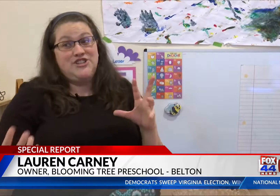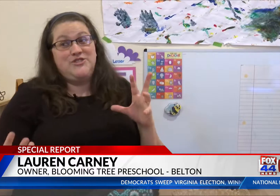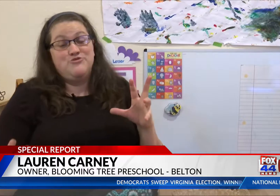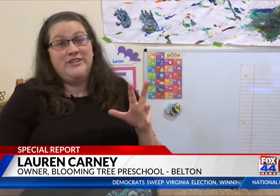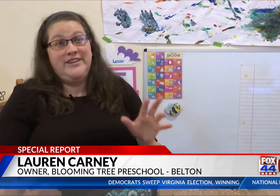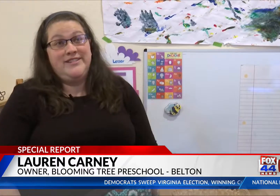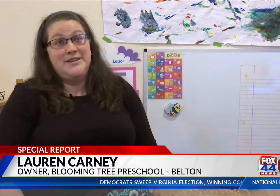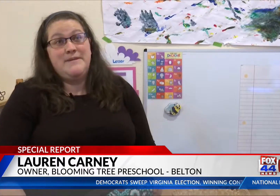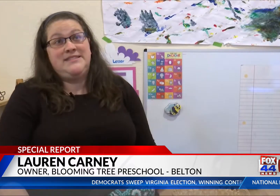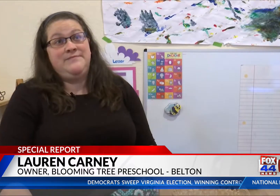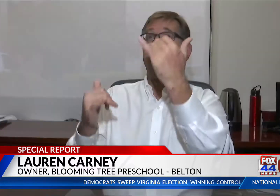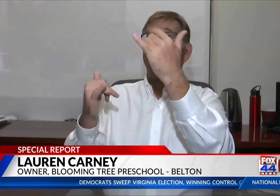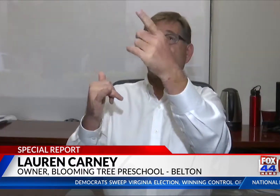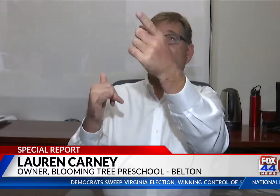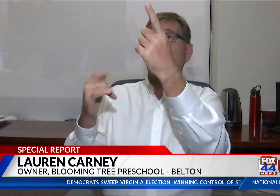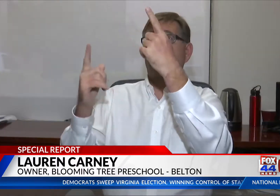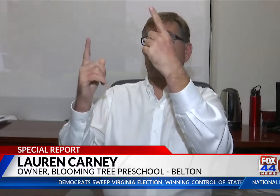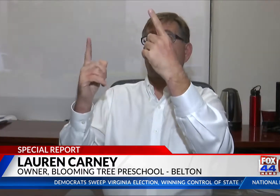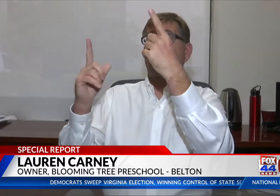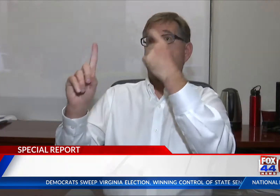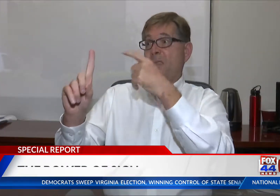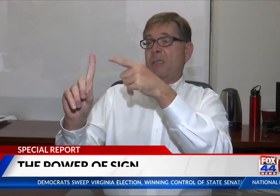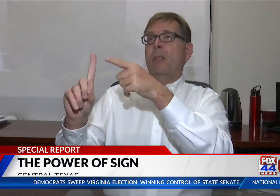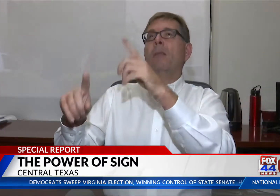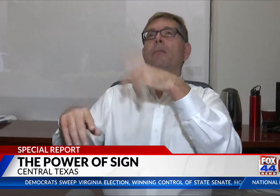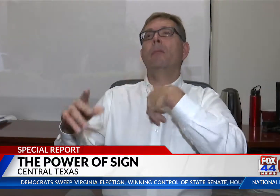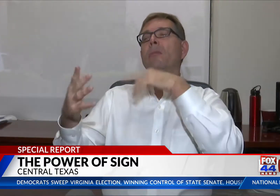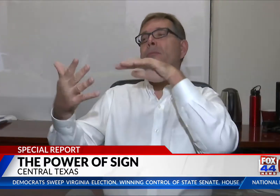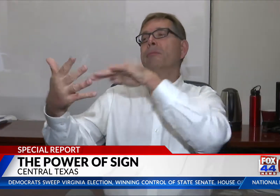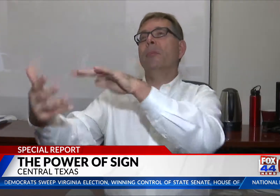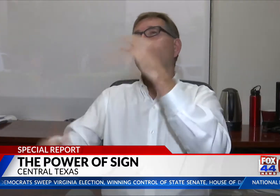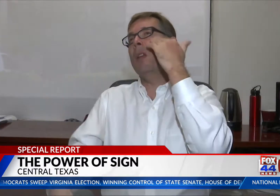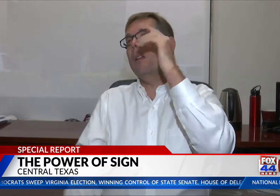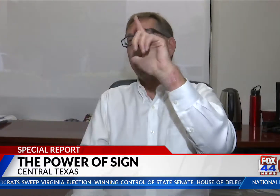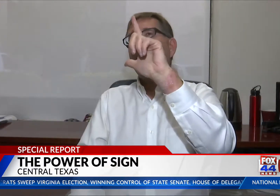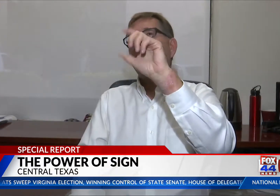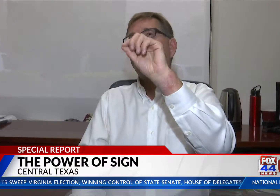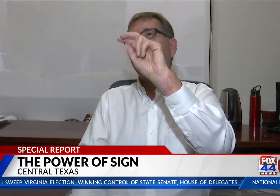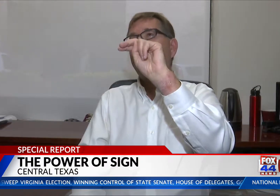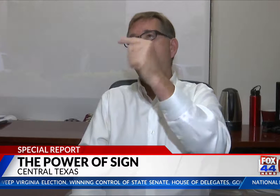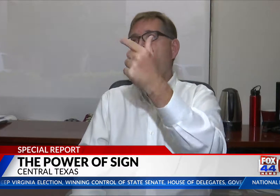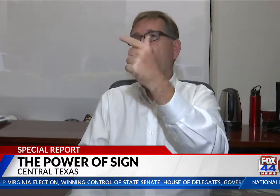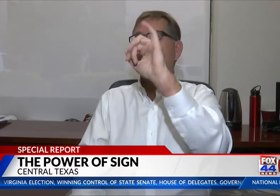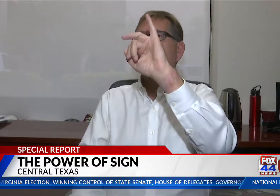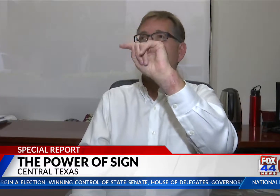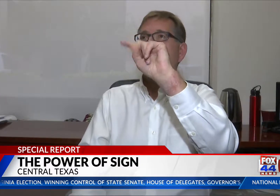build the synopsis in their brain which actually is really amazing." DR. LEWIS LUMMER - MRS. LORI WRZESINSKI "There was a longitudinal study,